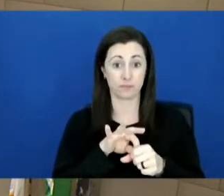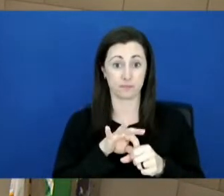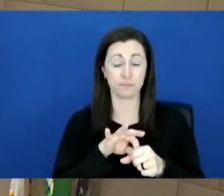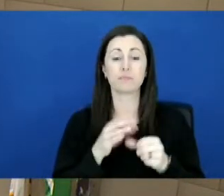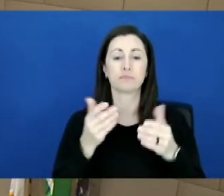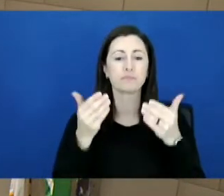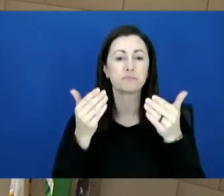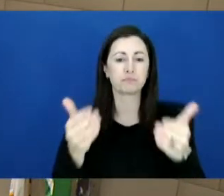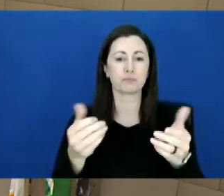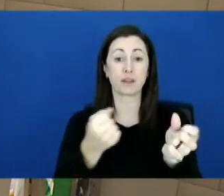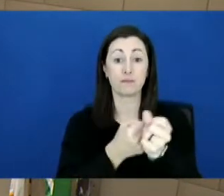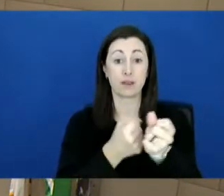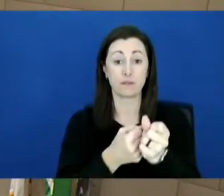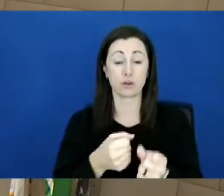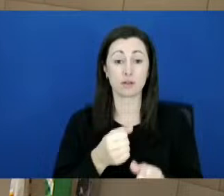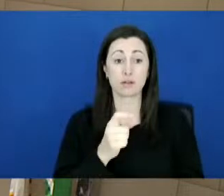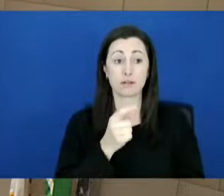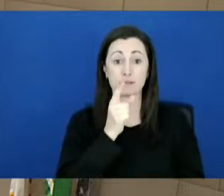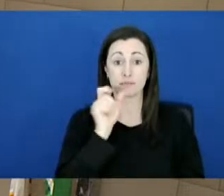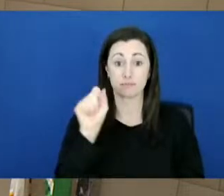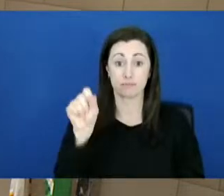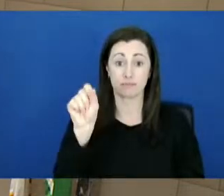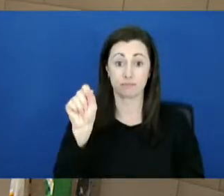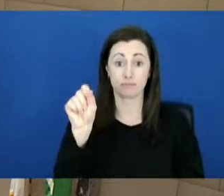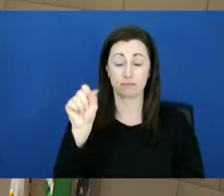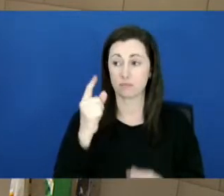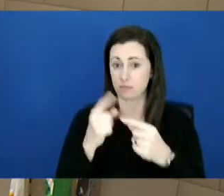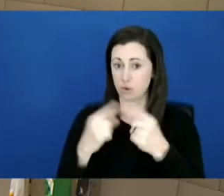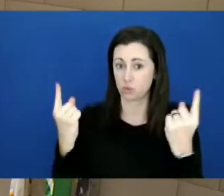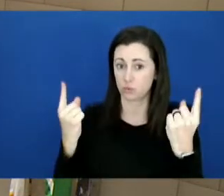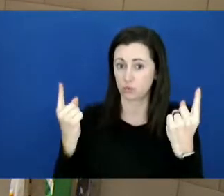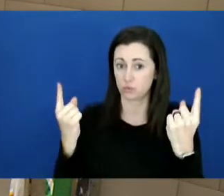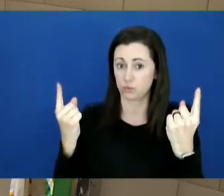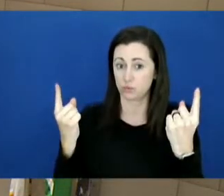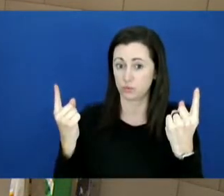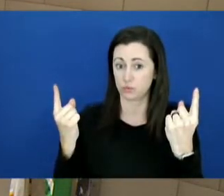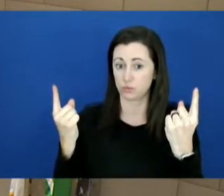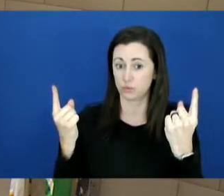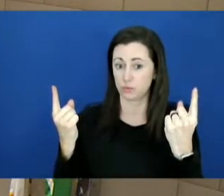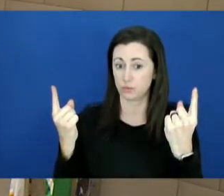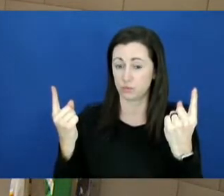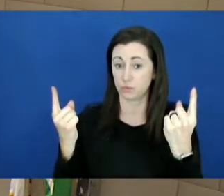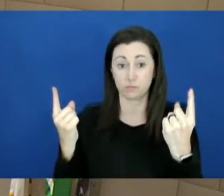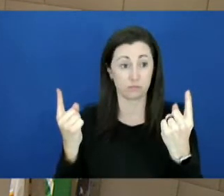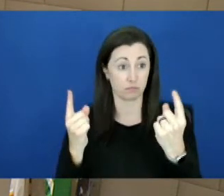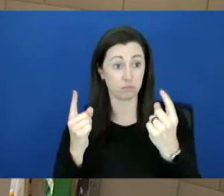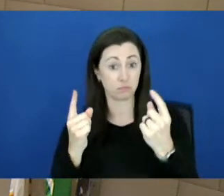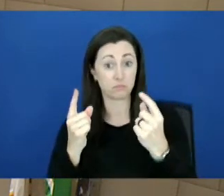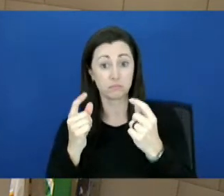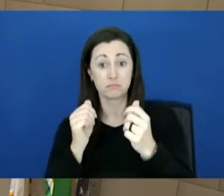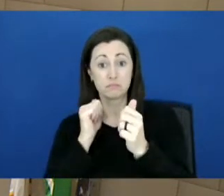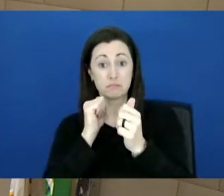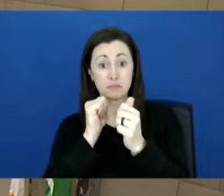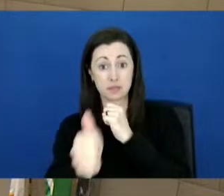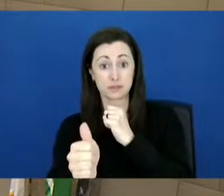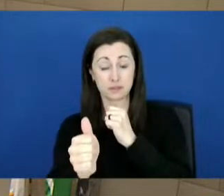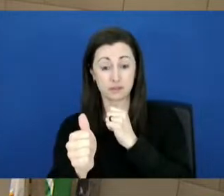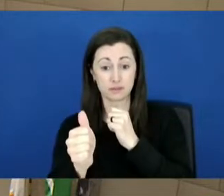SECOND. MOVED AND SECONDED. ANY UNREADINESS ON THAT? HEARING NONE, ALL IN FAVOR, SAY